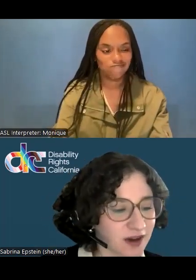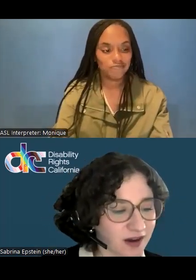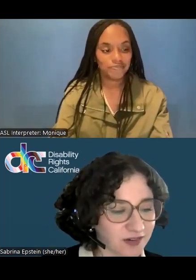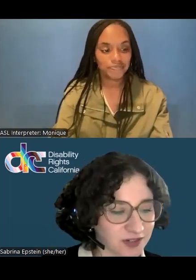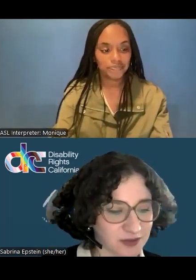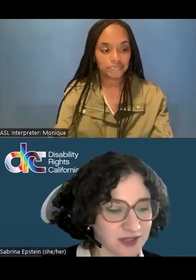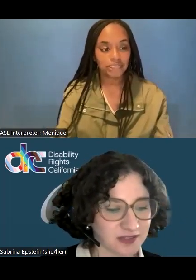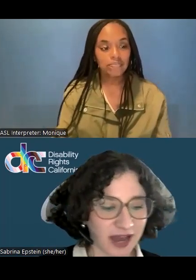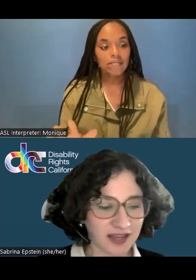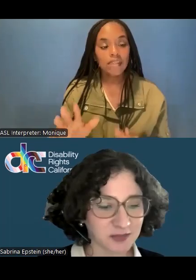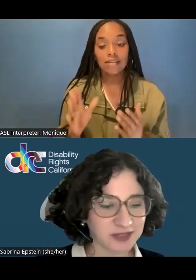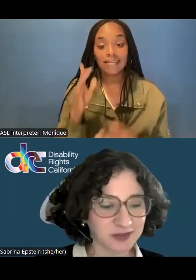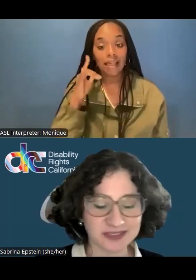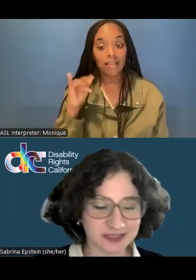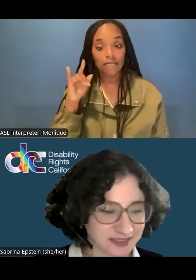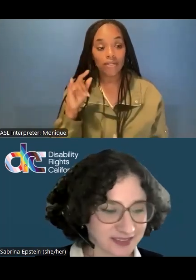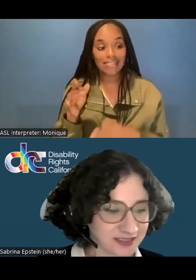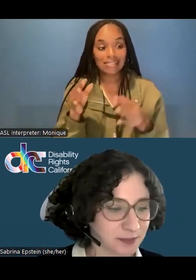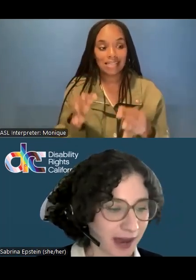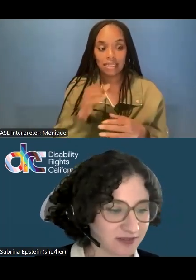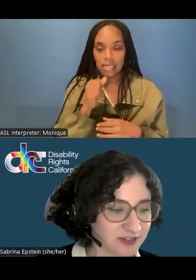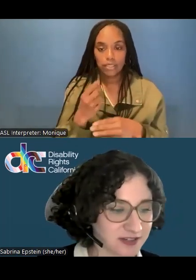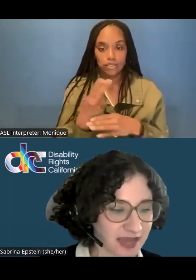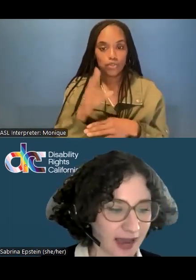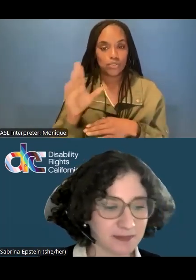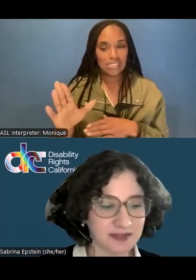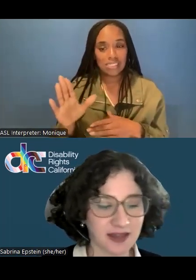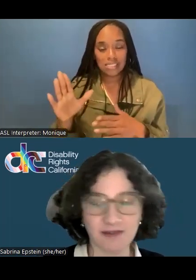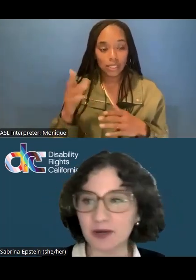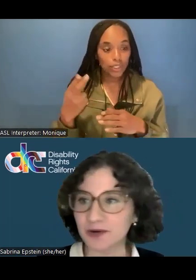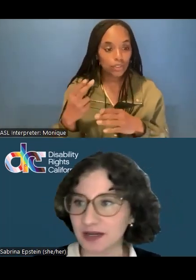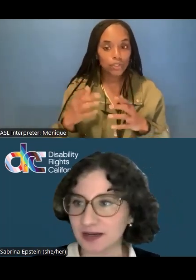not to use its vast resources to backfill the gaps that have been created